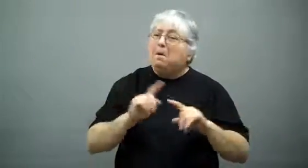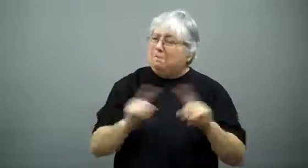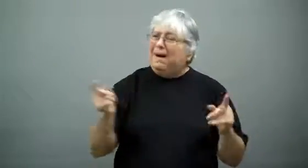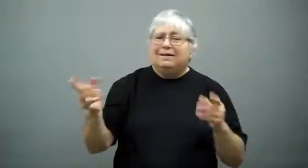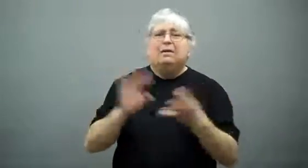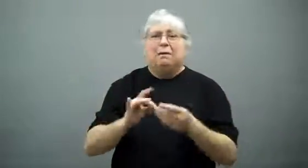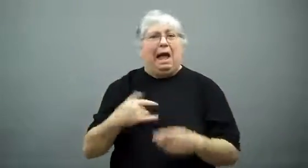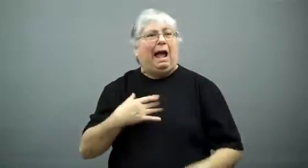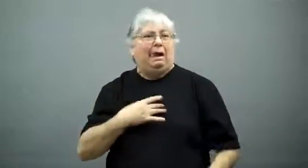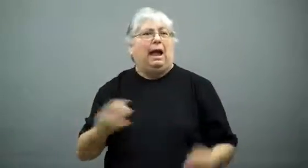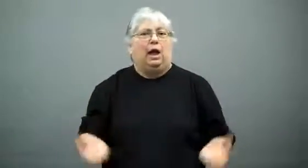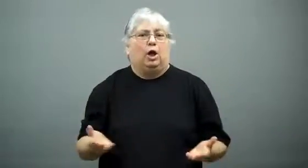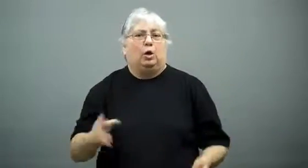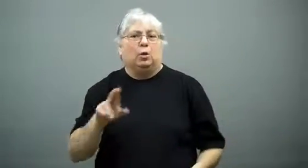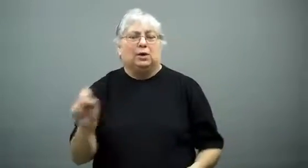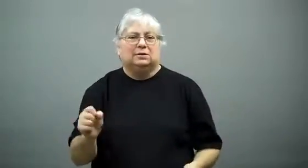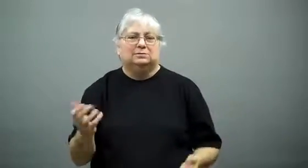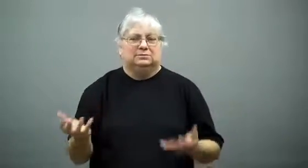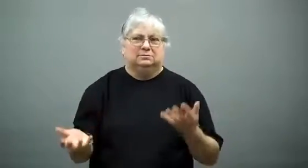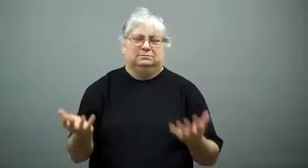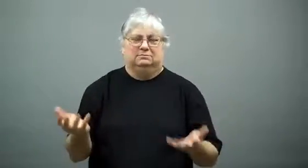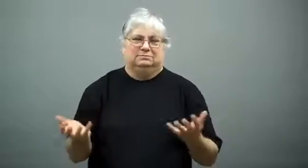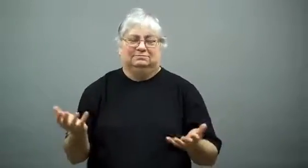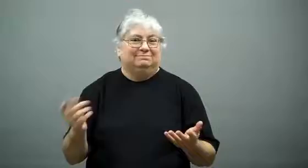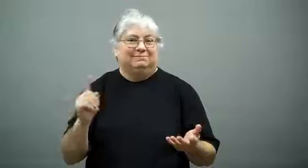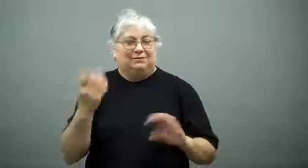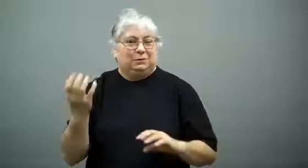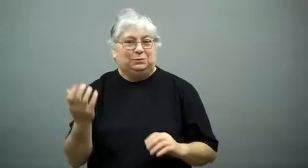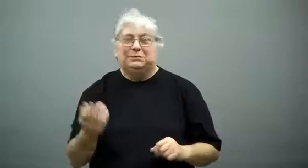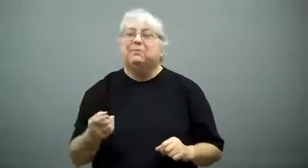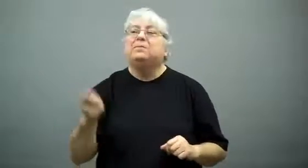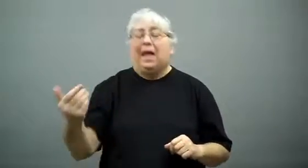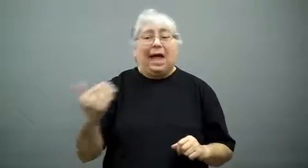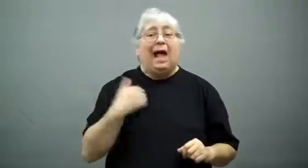However, he did say he liked living in the U.S., which is confusing.